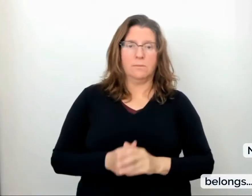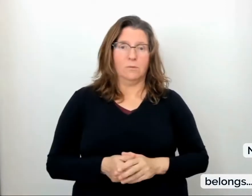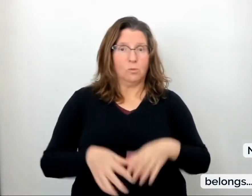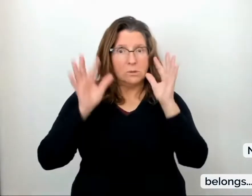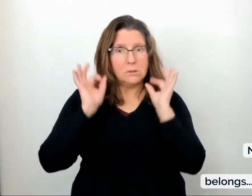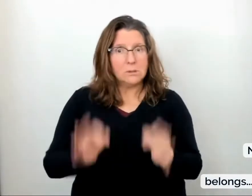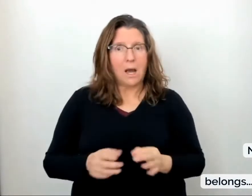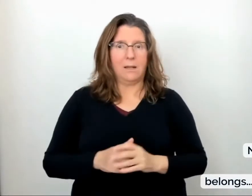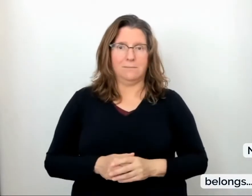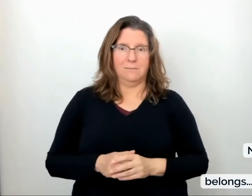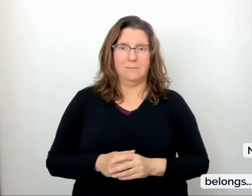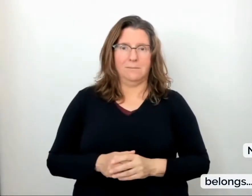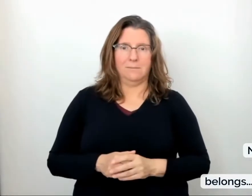It's predetermined.